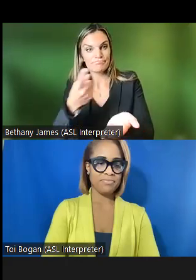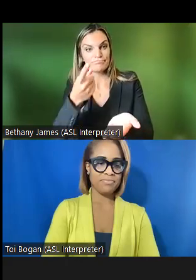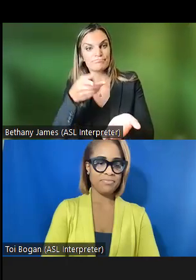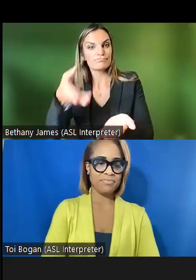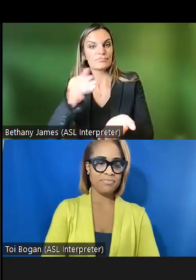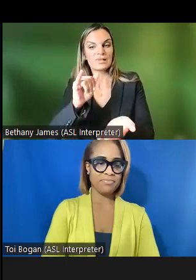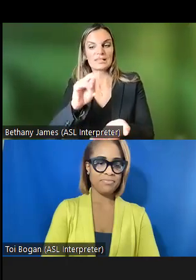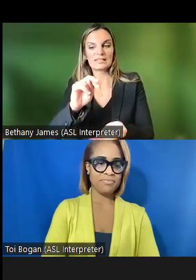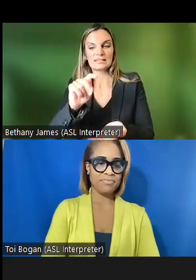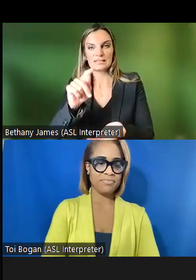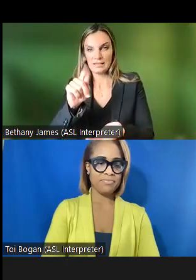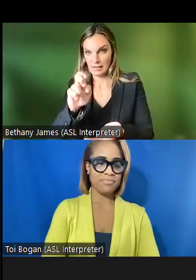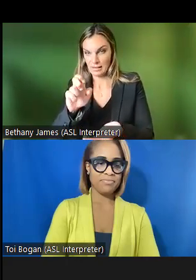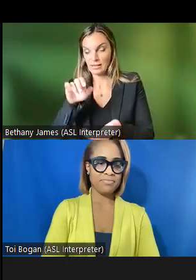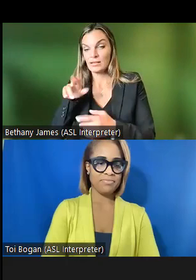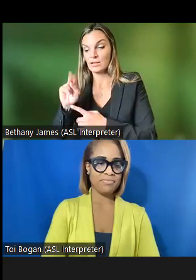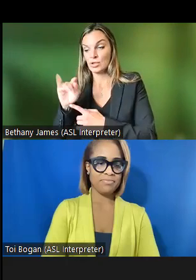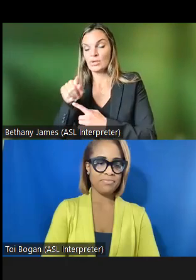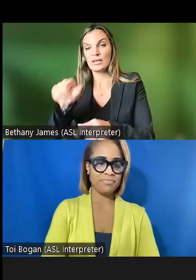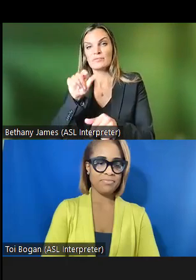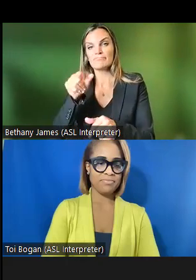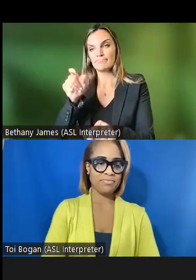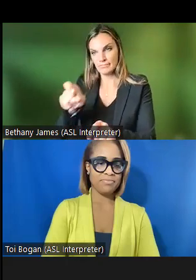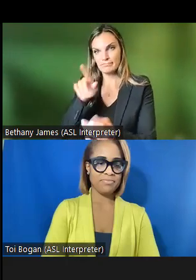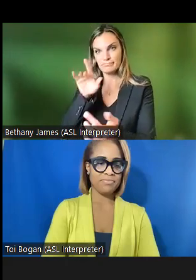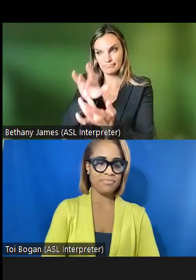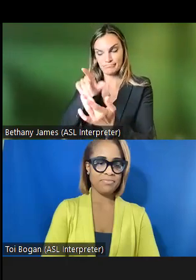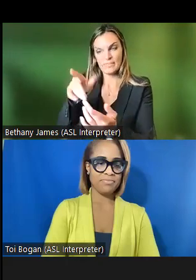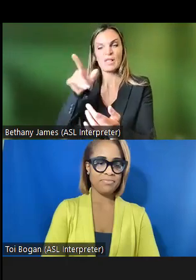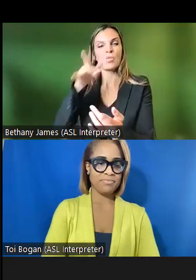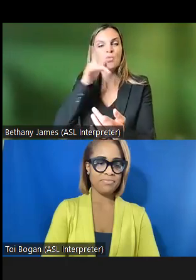to someone who works in our housing on our housing teams, and they can talk to you about